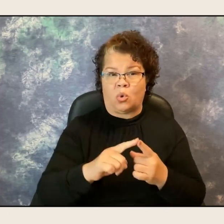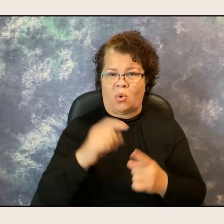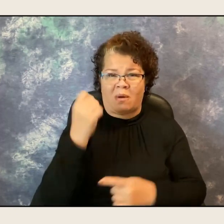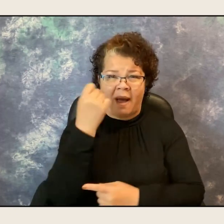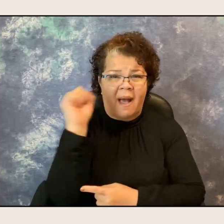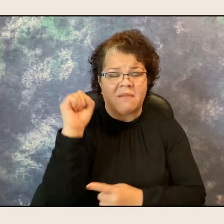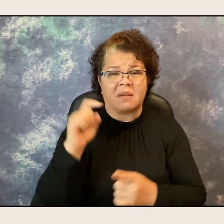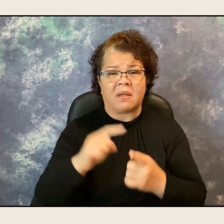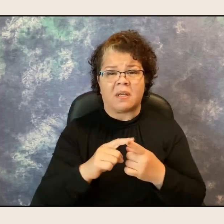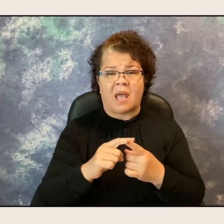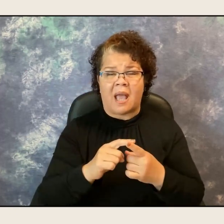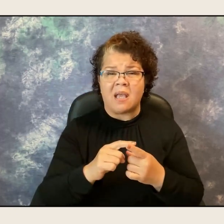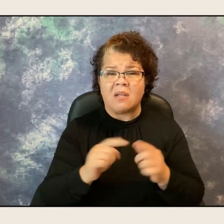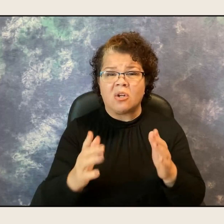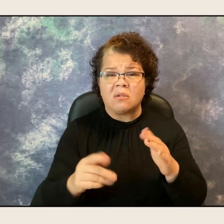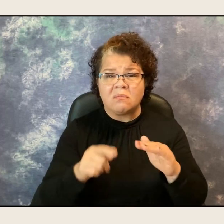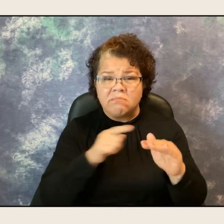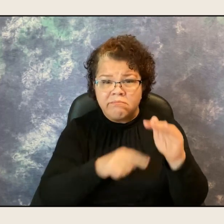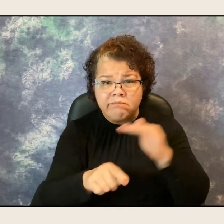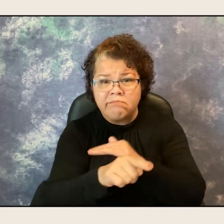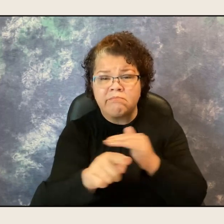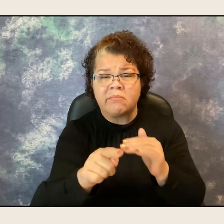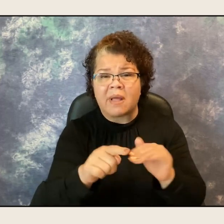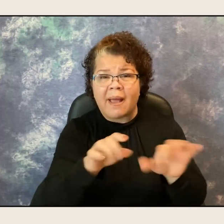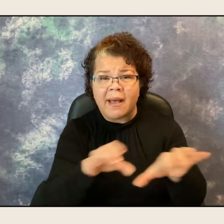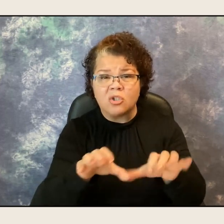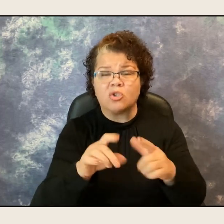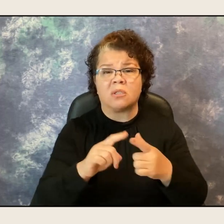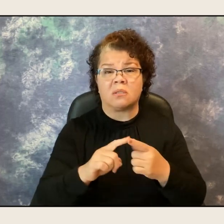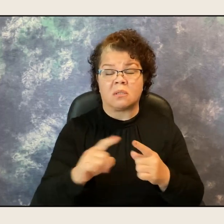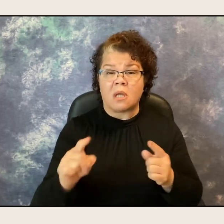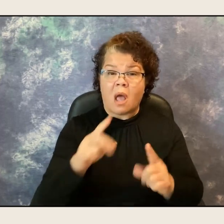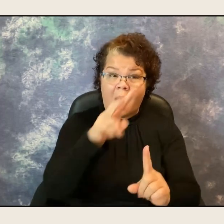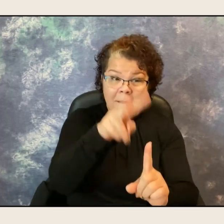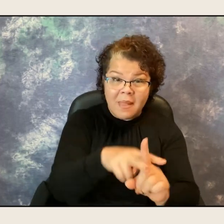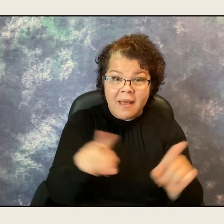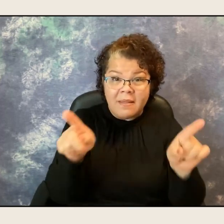applying same methodologies to advance ideas,